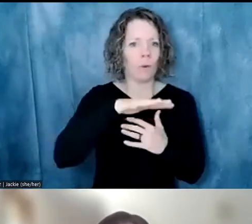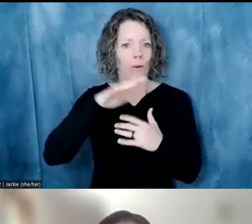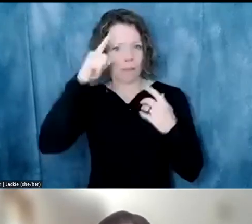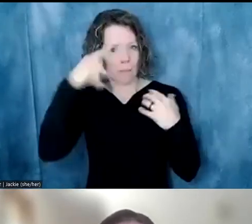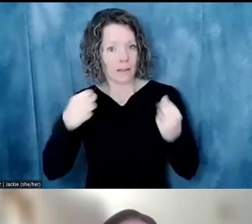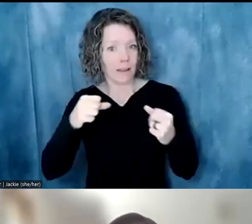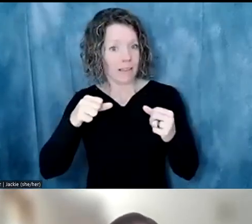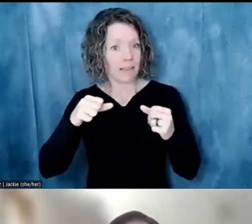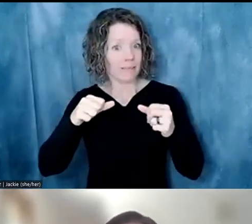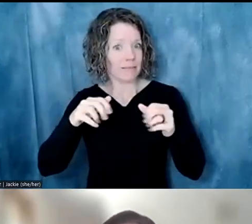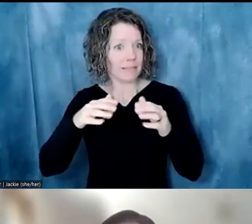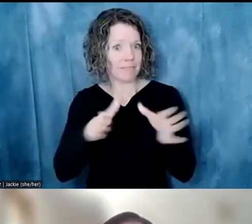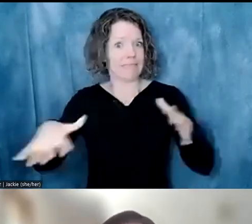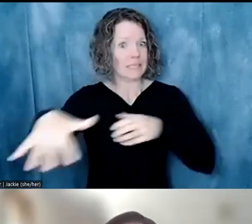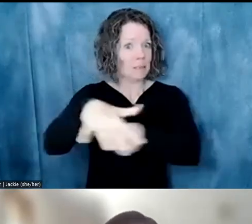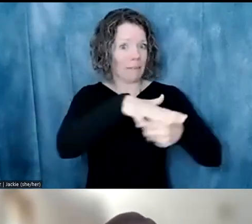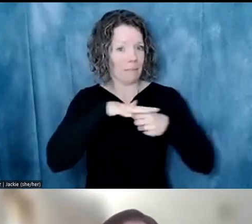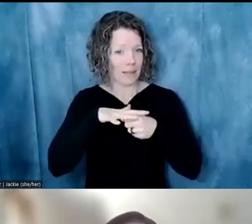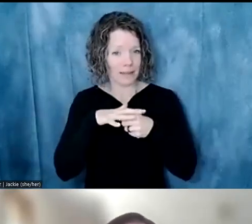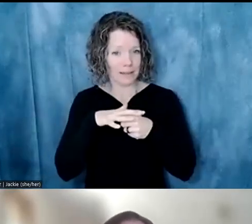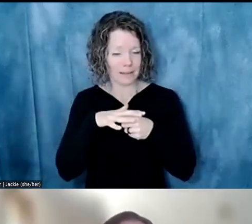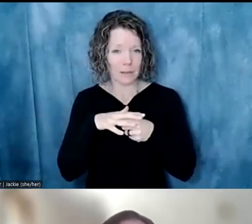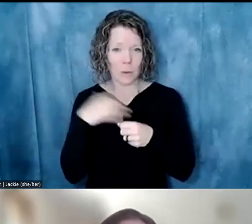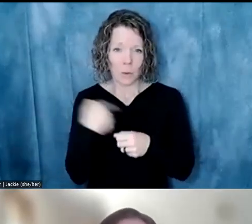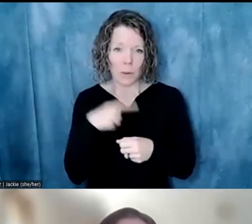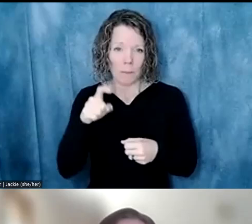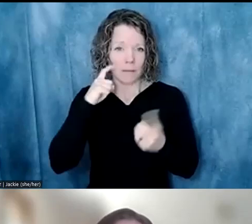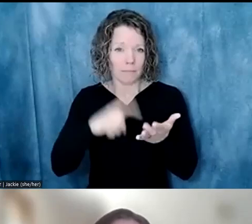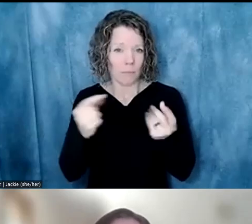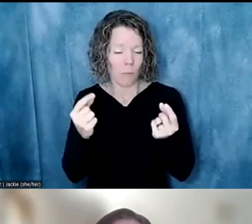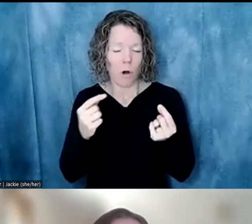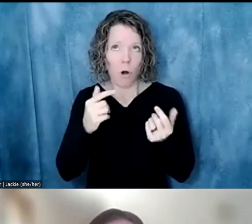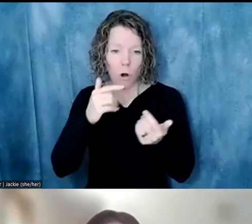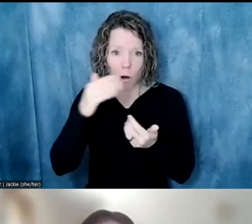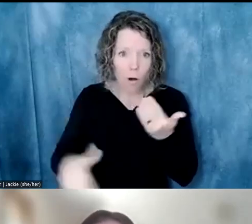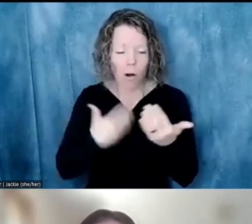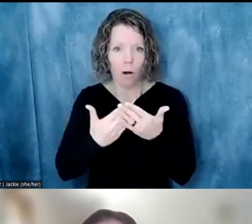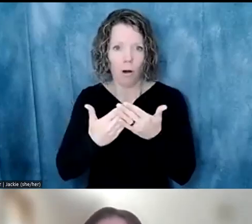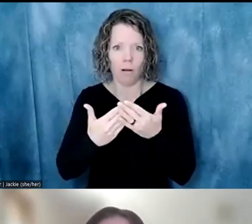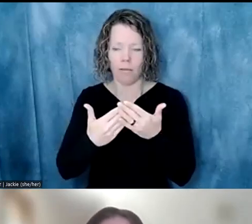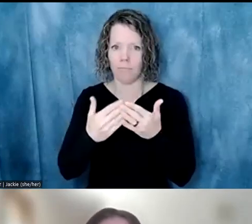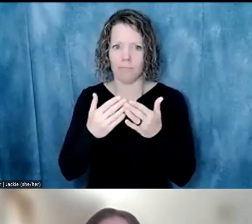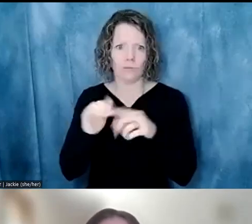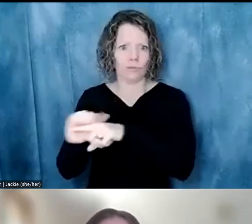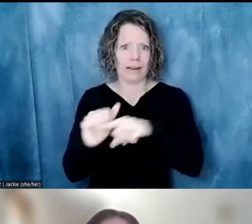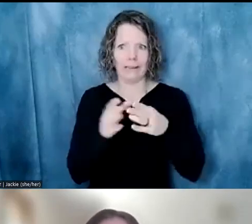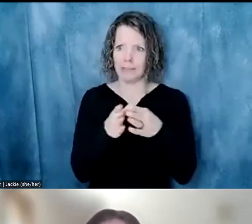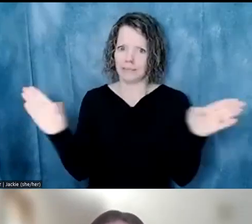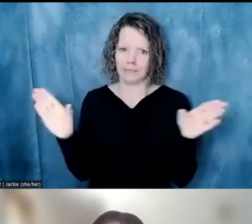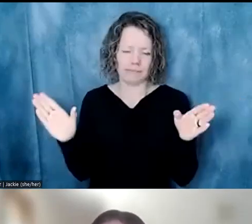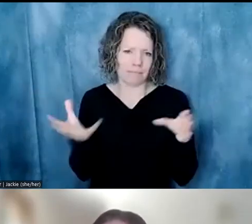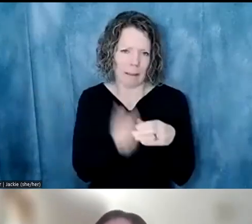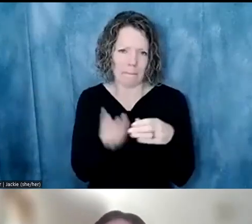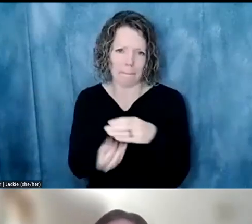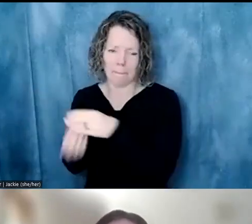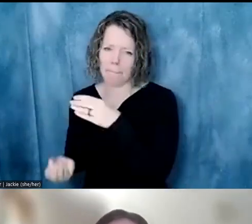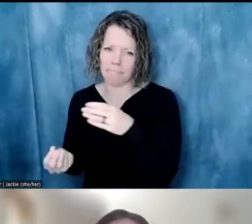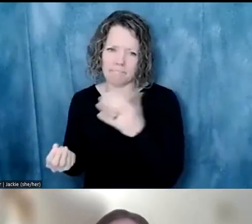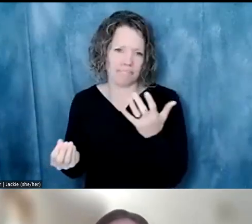all roles have massive gaps in training and capacity building. Mental health tends to